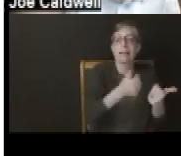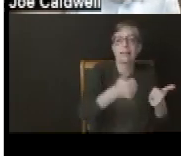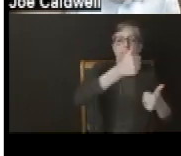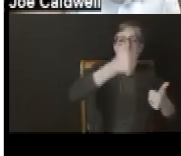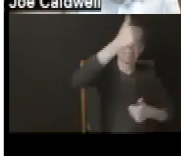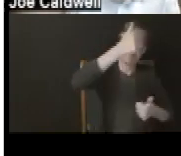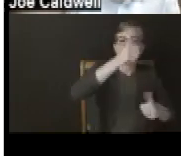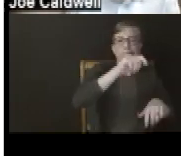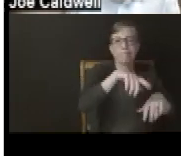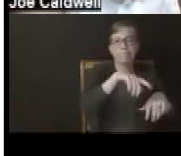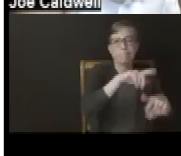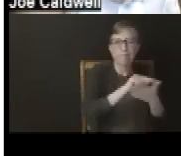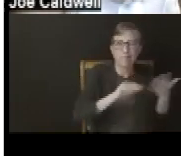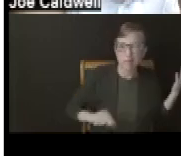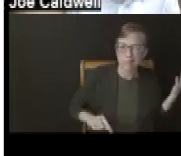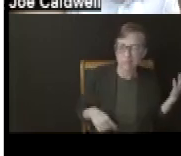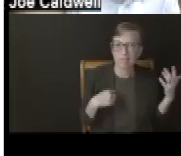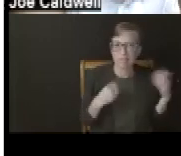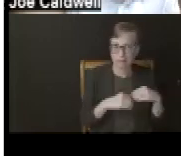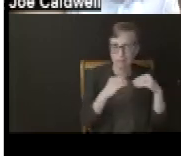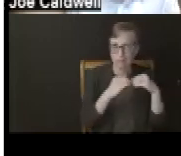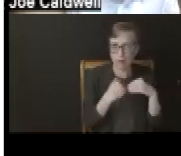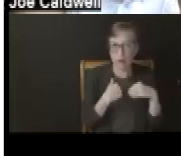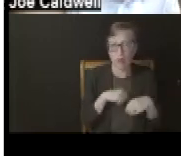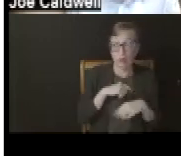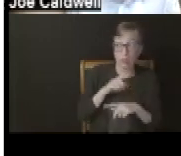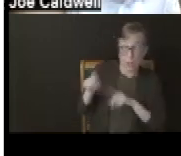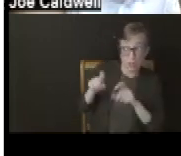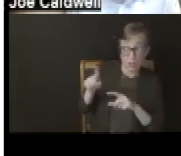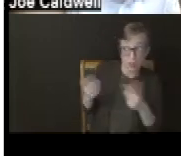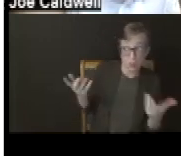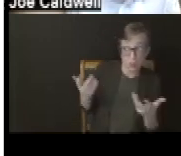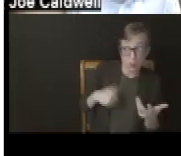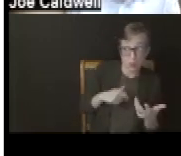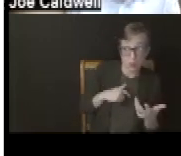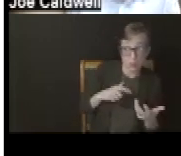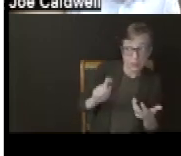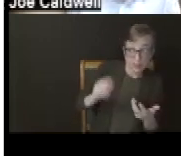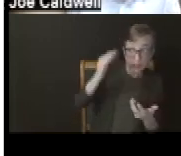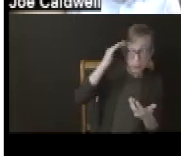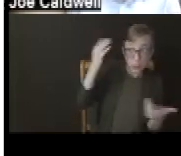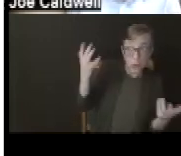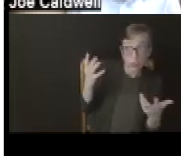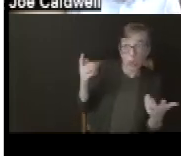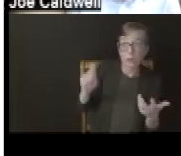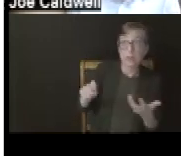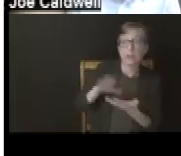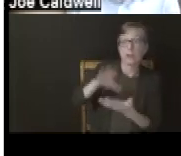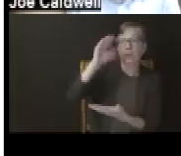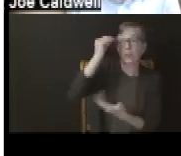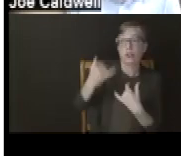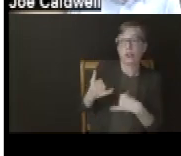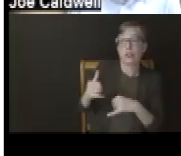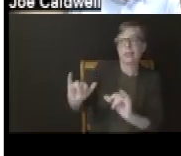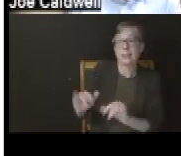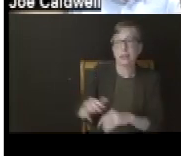policy research, and what do we still need to know? What do we need to learn, Henry and Kim